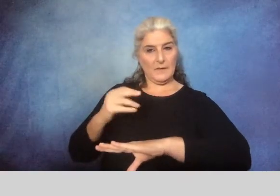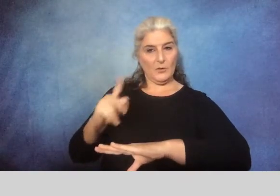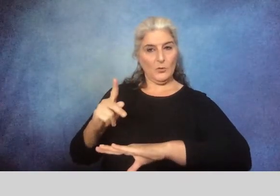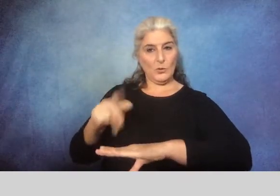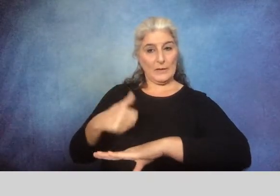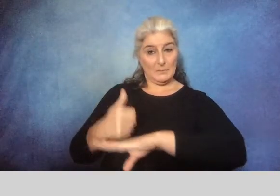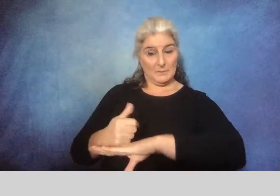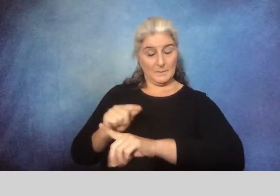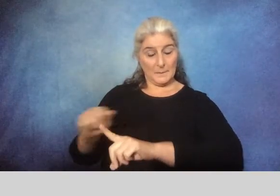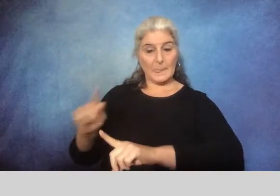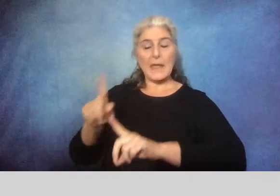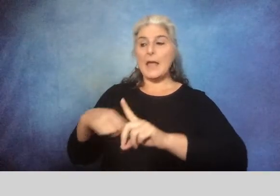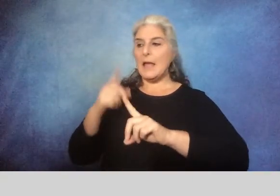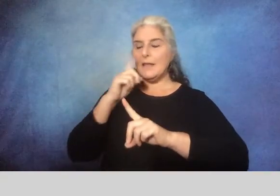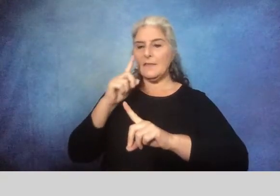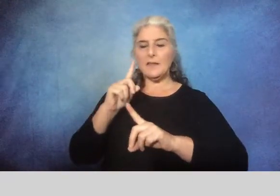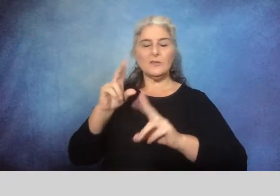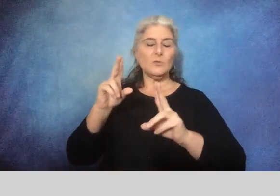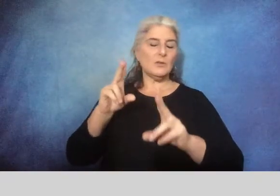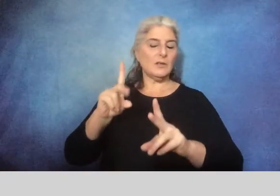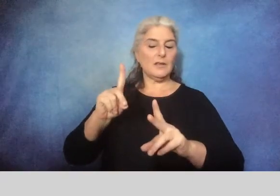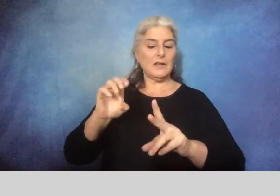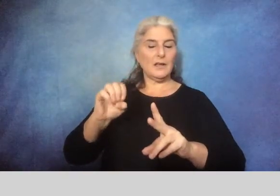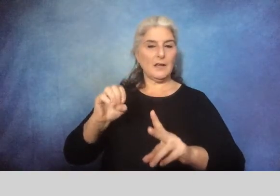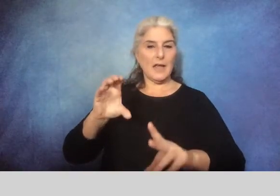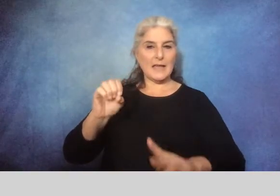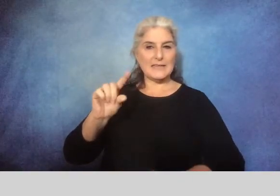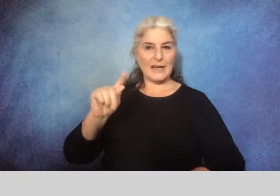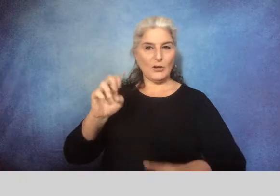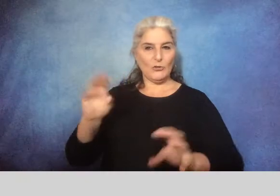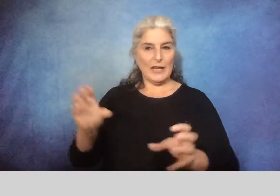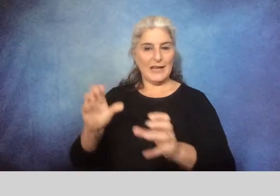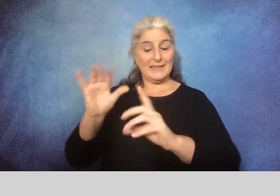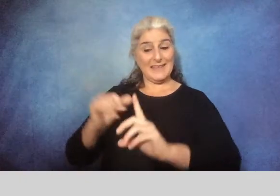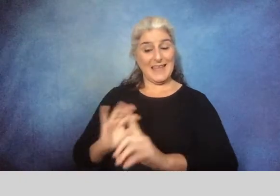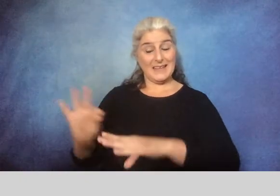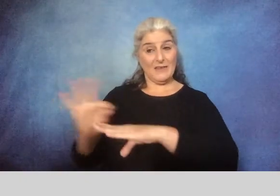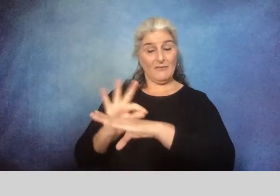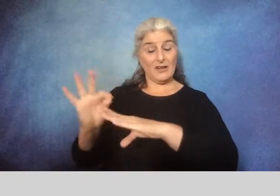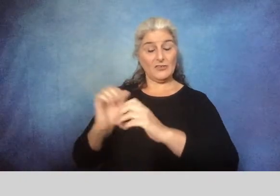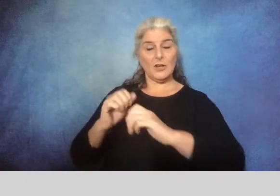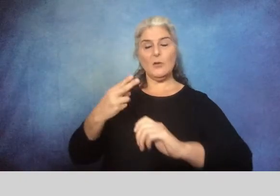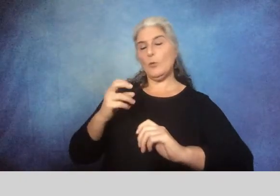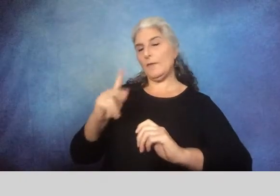And then you decorate the function with the hook implement decorator.